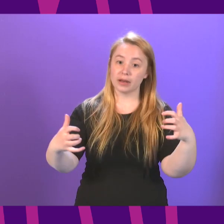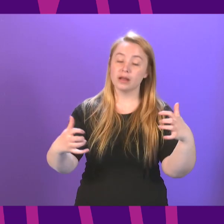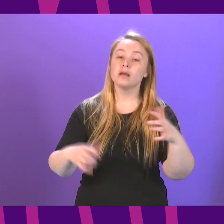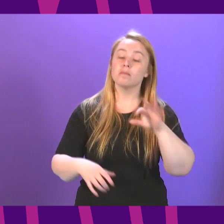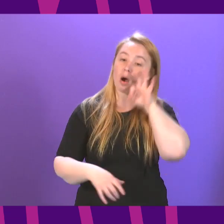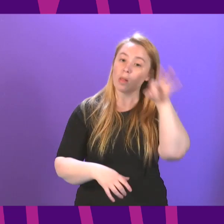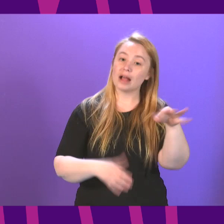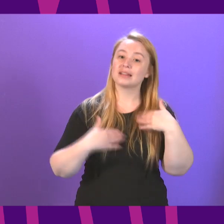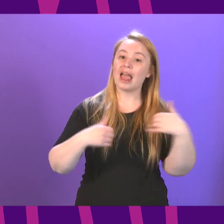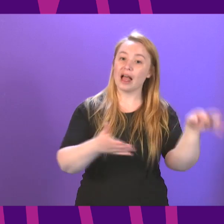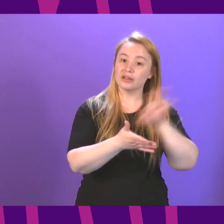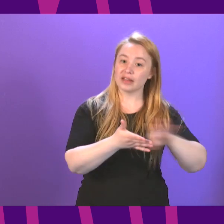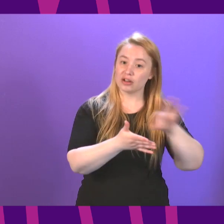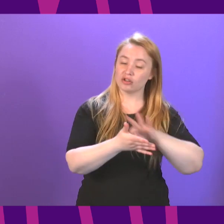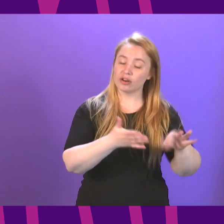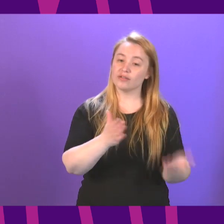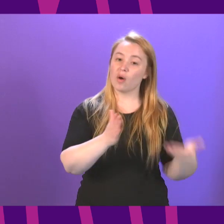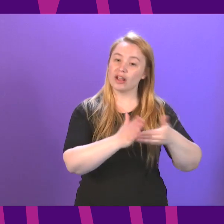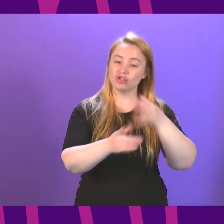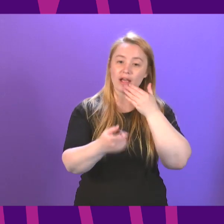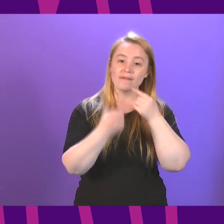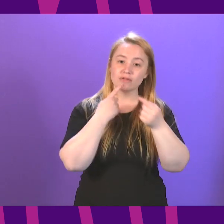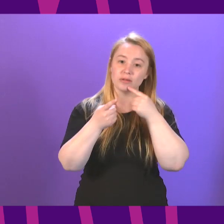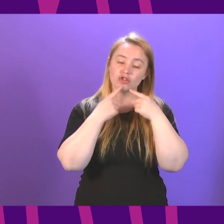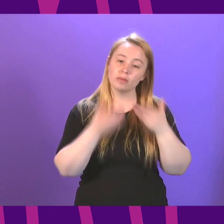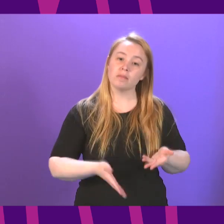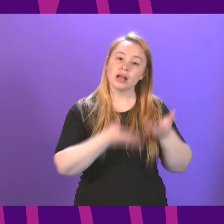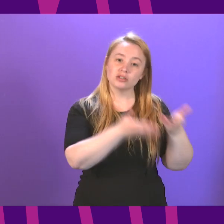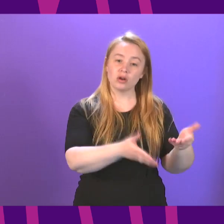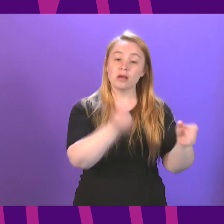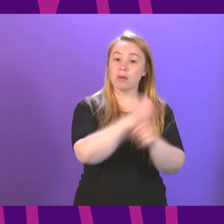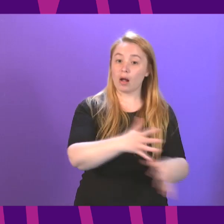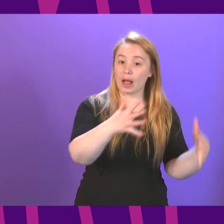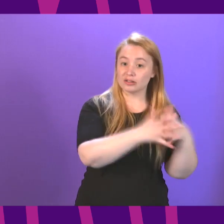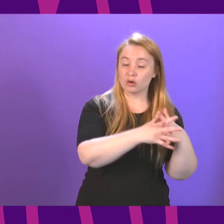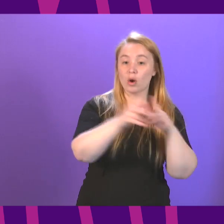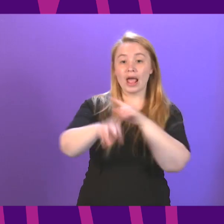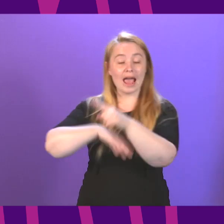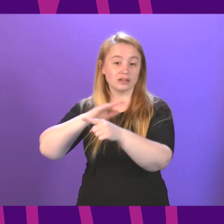to give more detail later today. For example, Glasgow and Edinburgh are providing assistance to